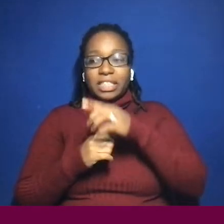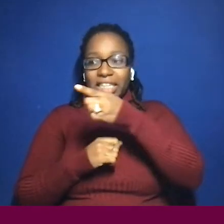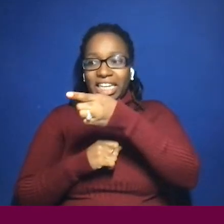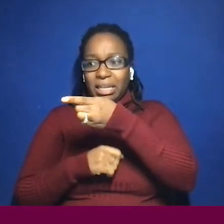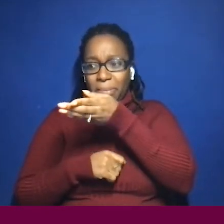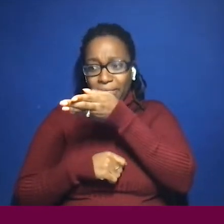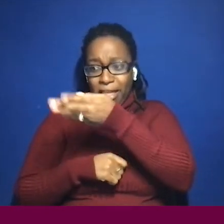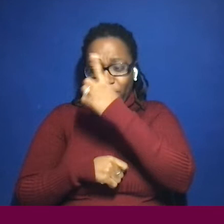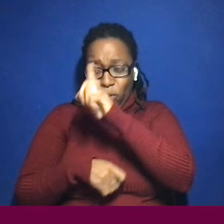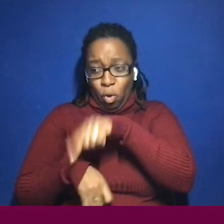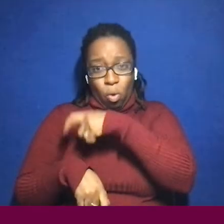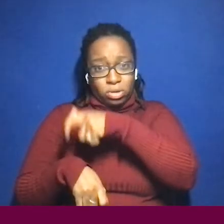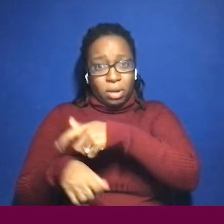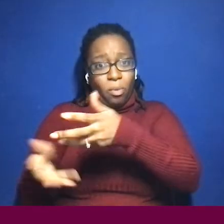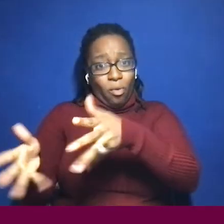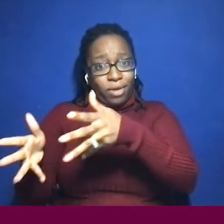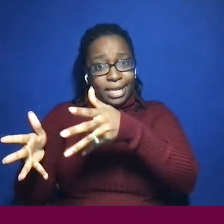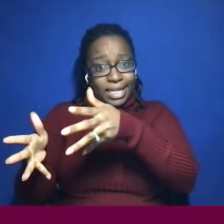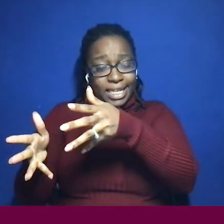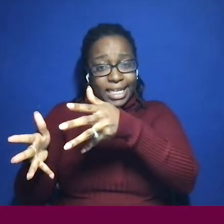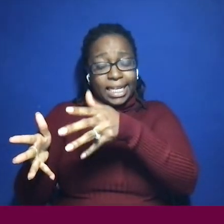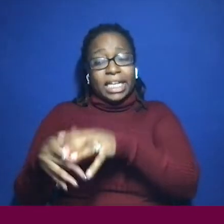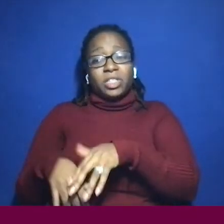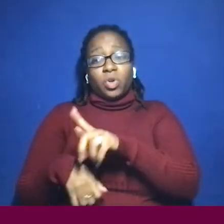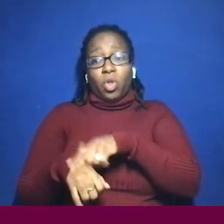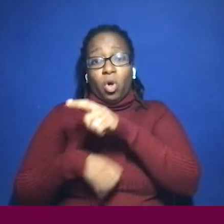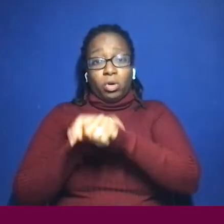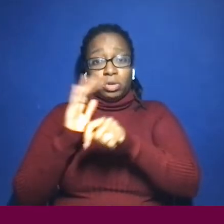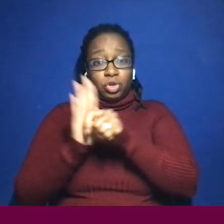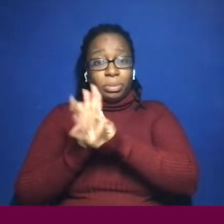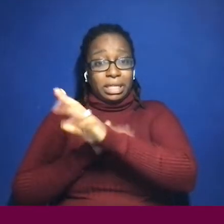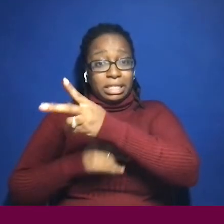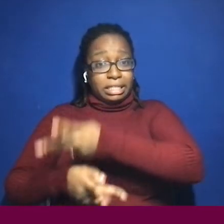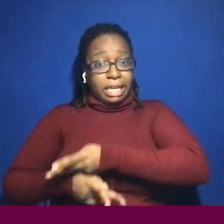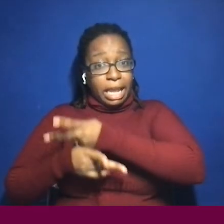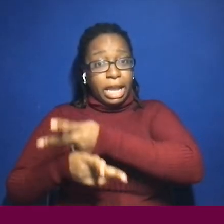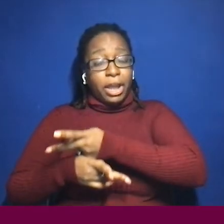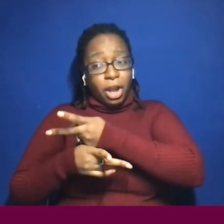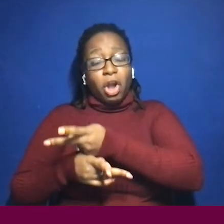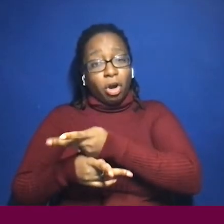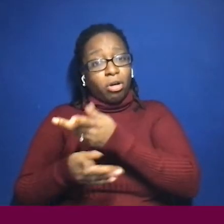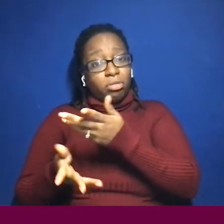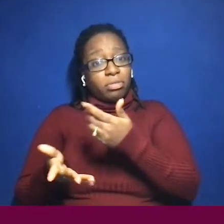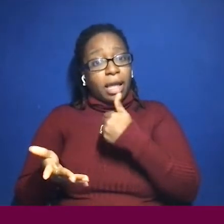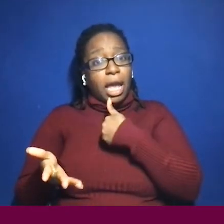this facility for a while, the long term nature of the care, there were strong relationships between